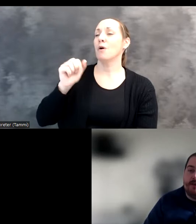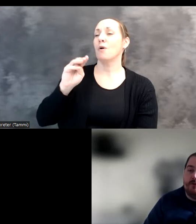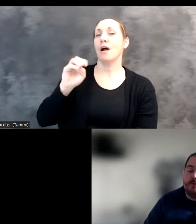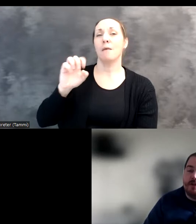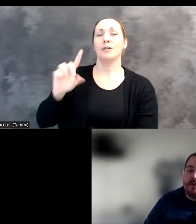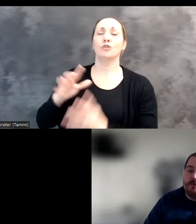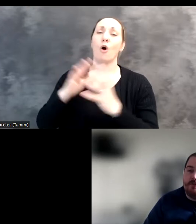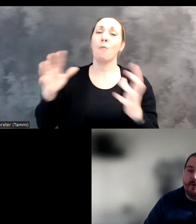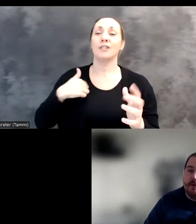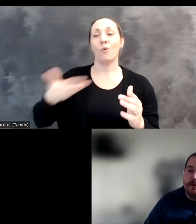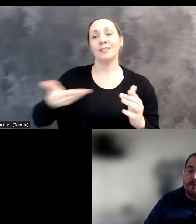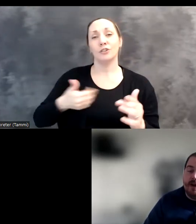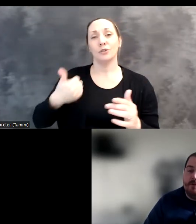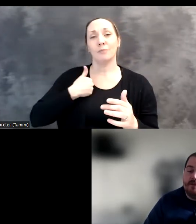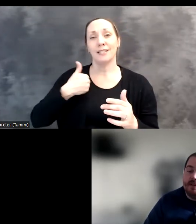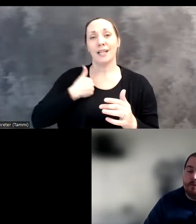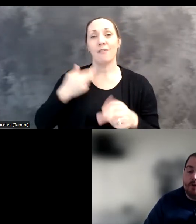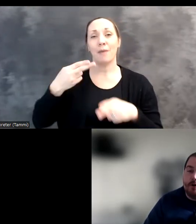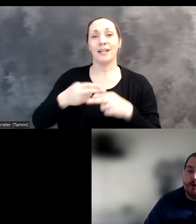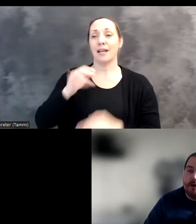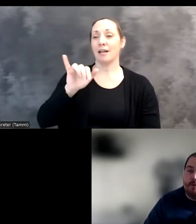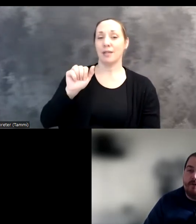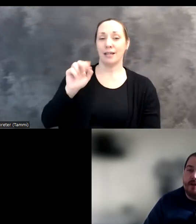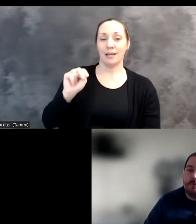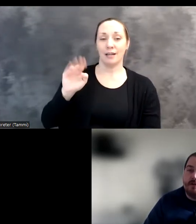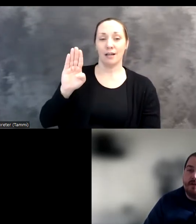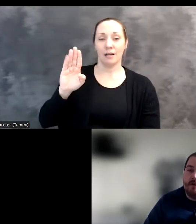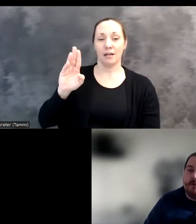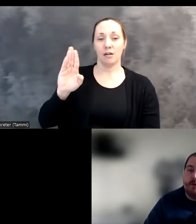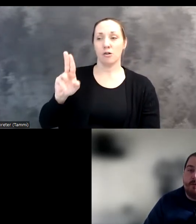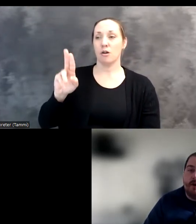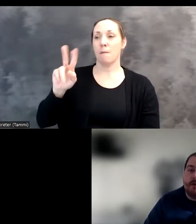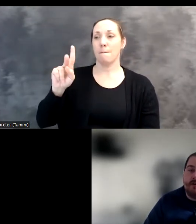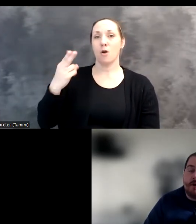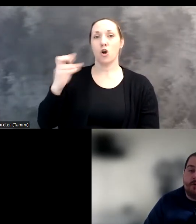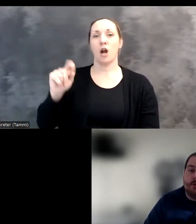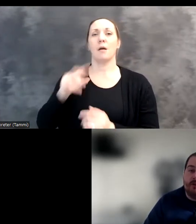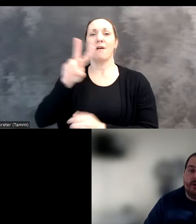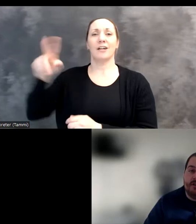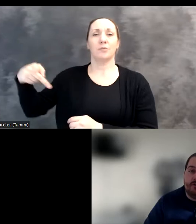rights and inviewings?